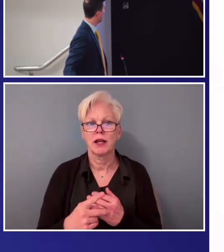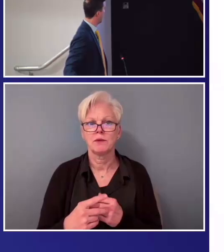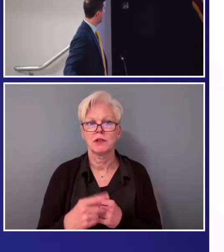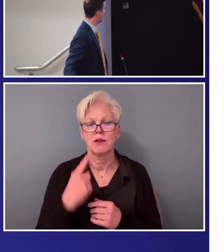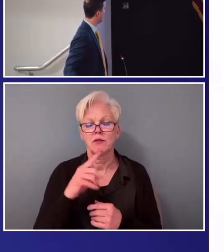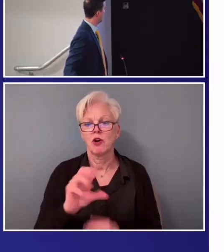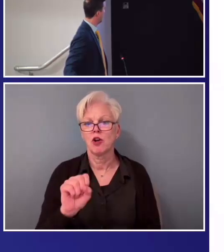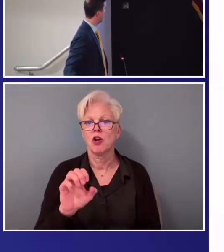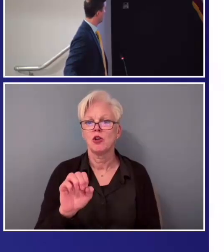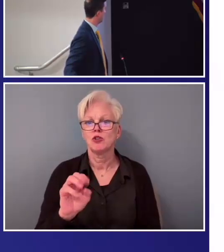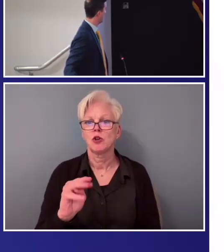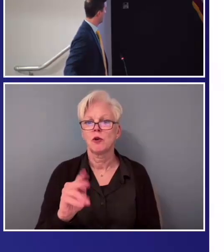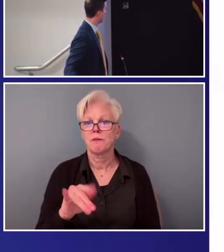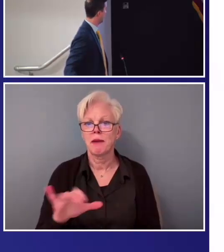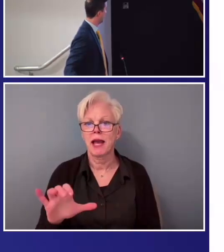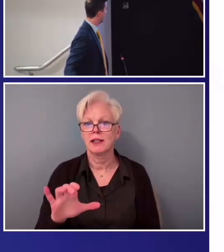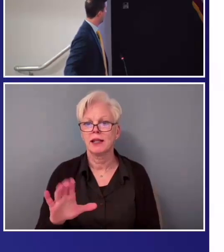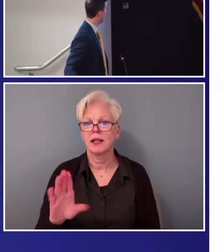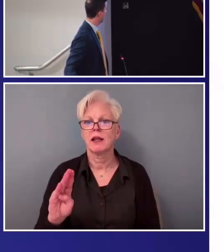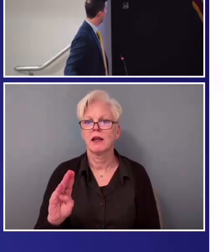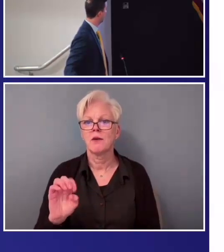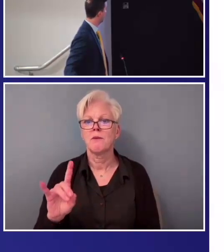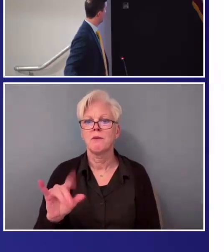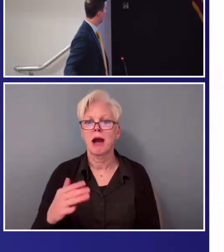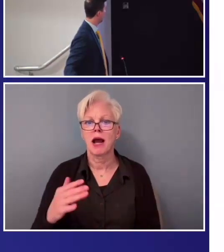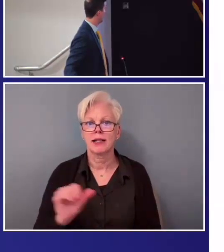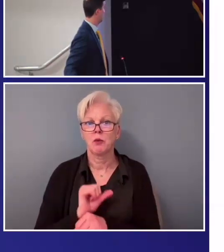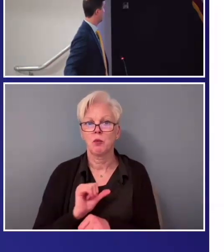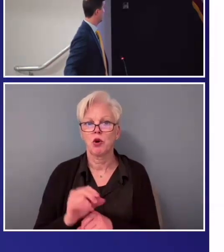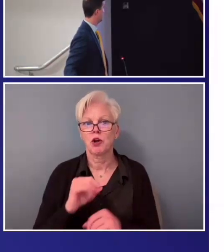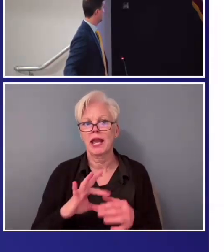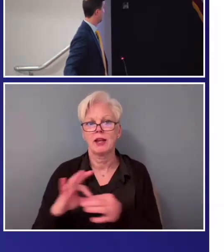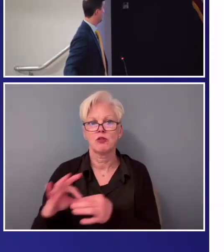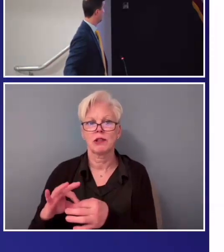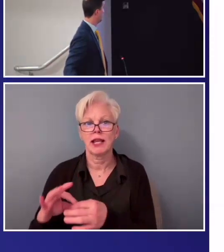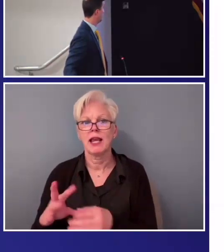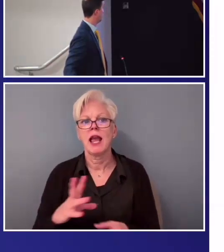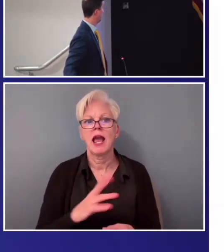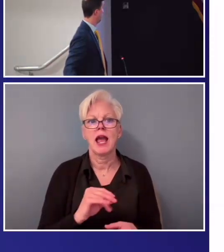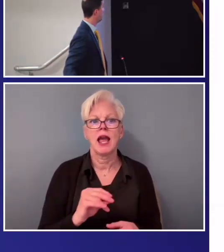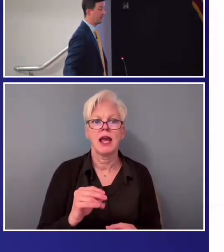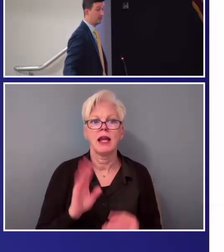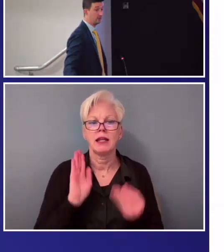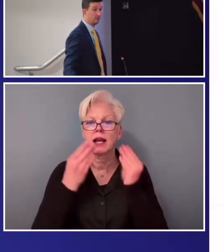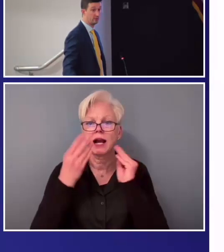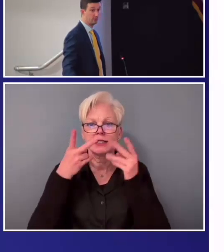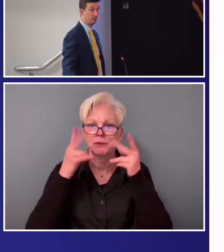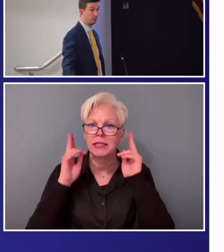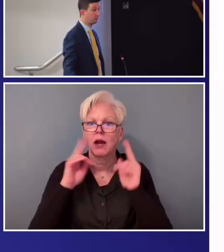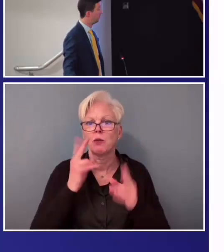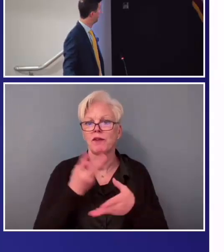somatic body work and related as well as cosmetology would fail the proposed rule.